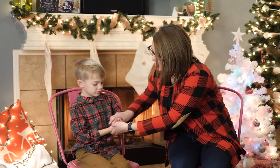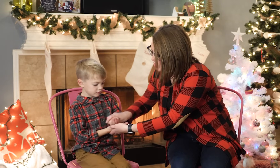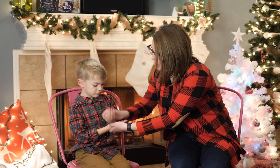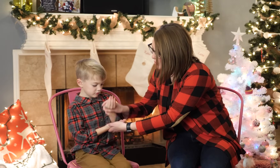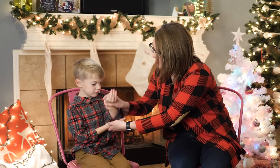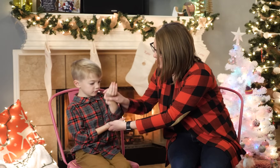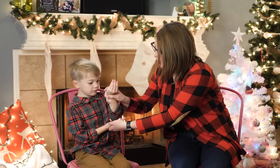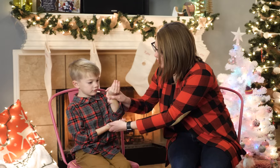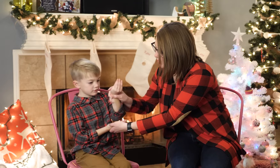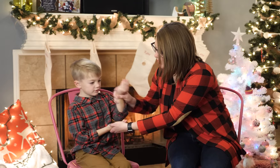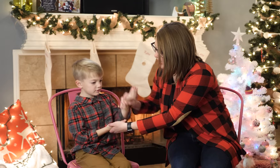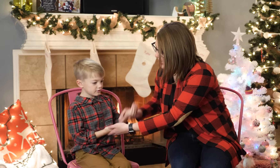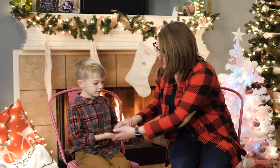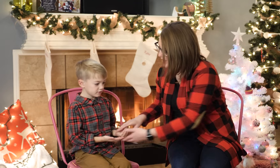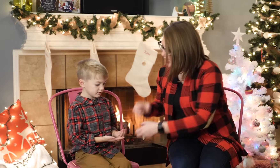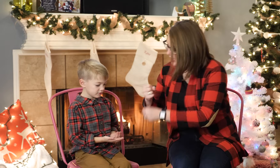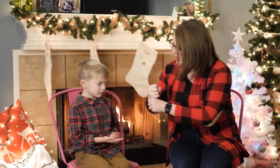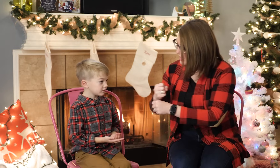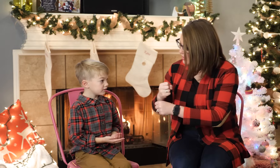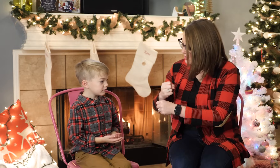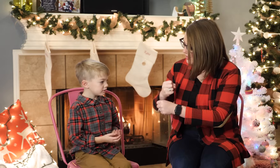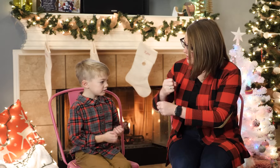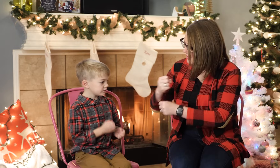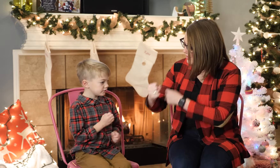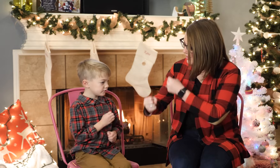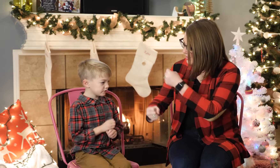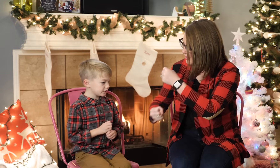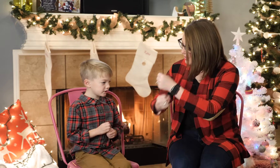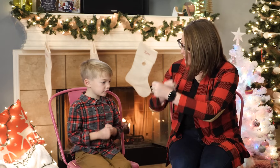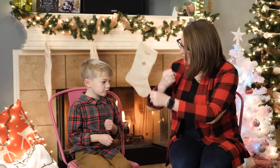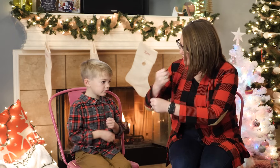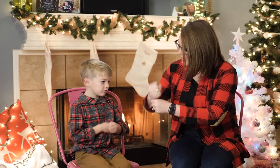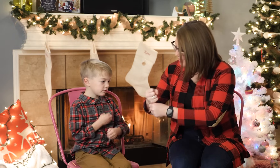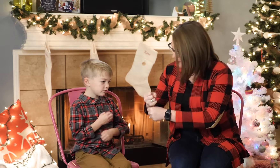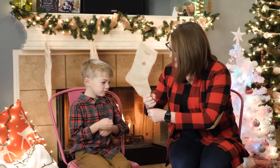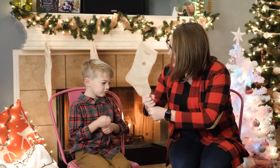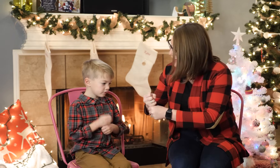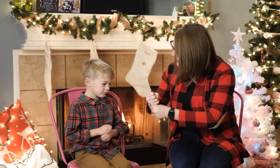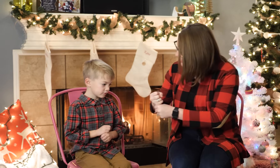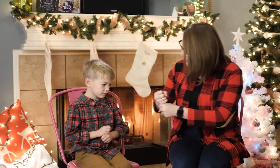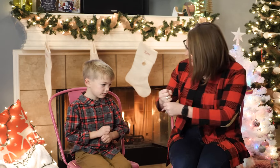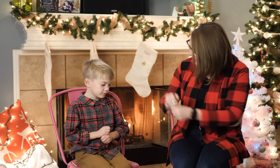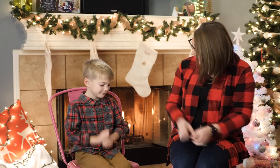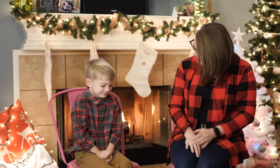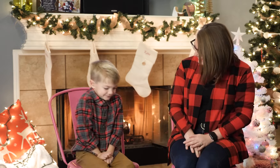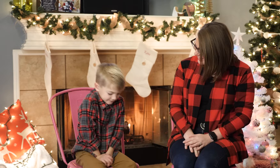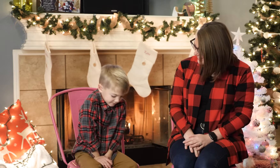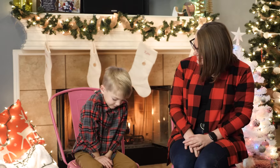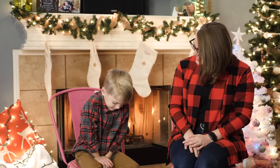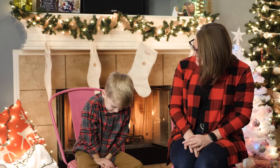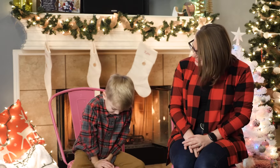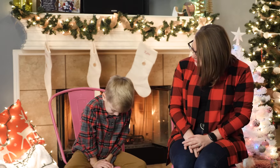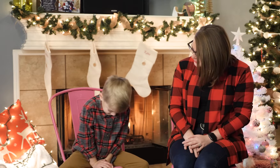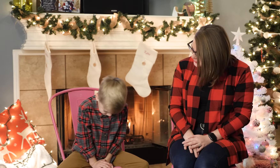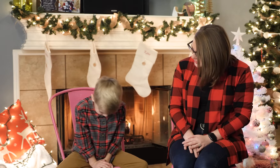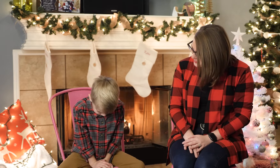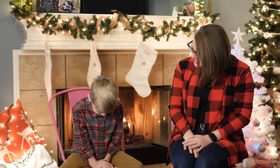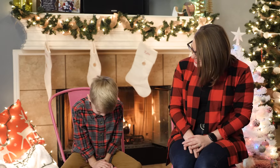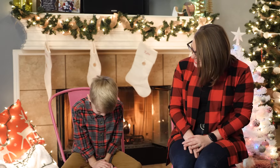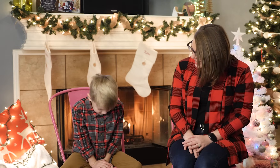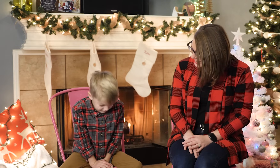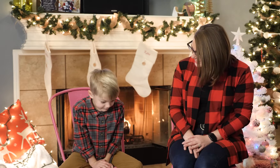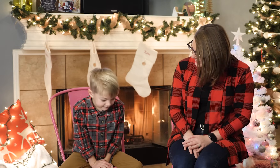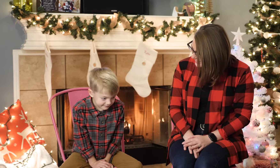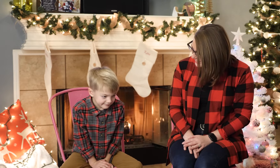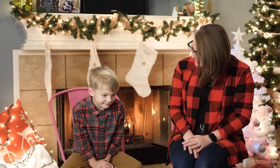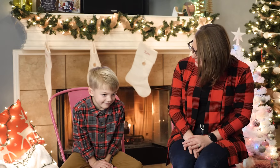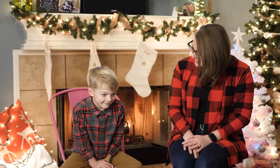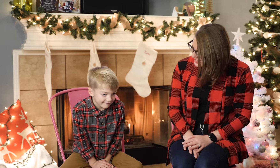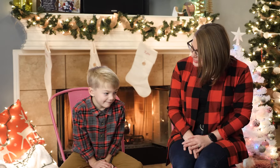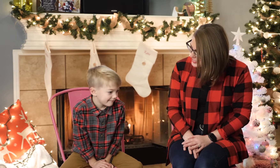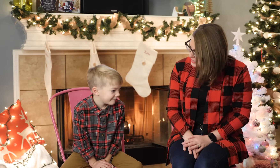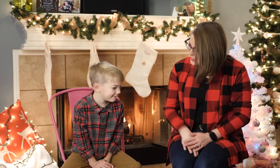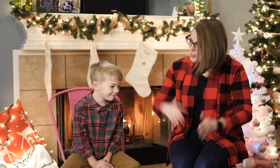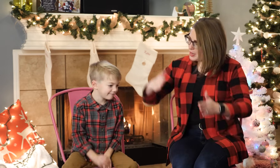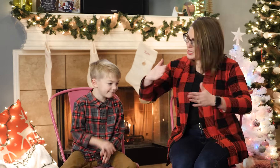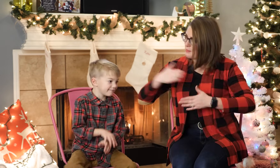New and then year. Year. Very good! Thank you for joining me today. Can you tell everybody